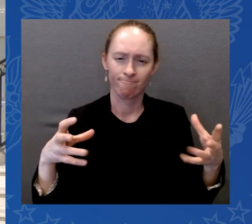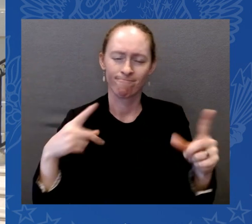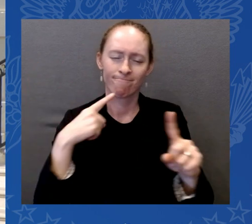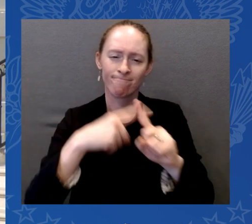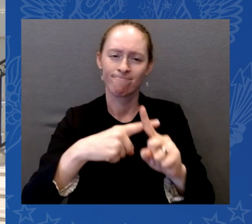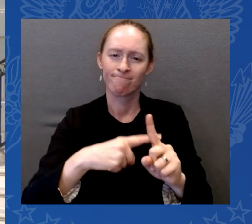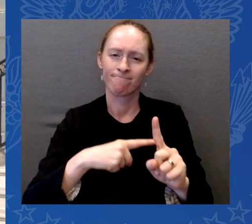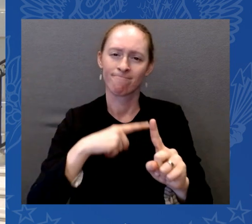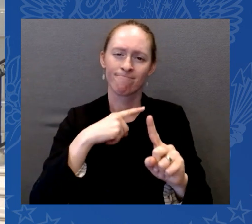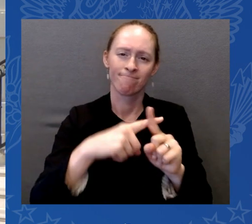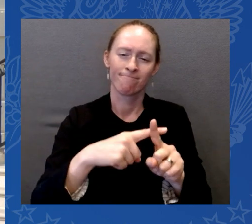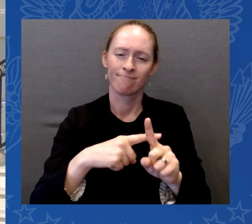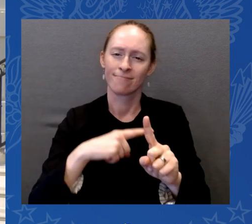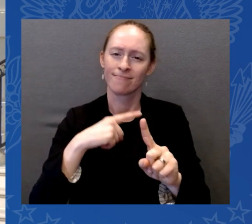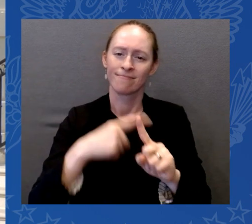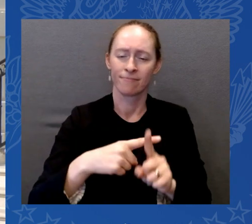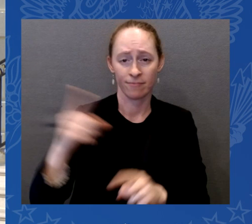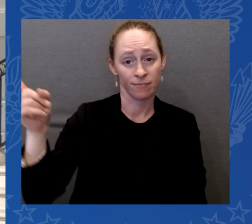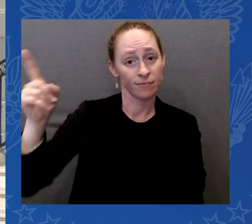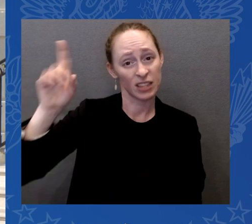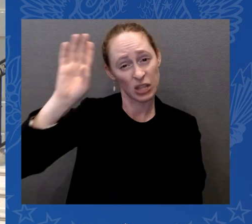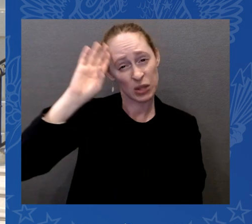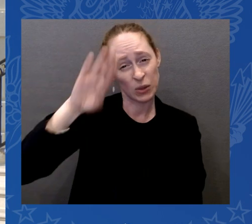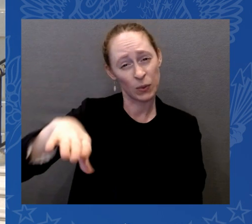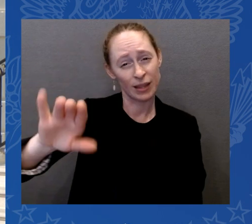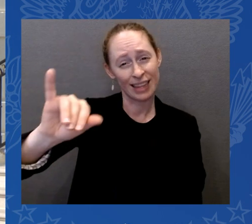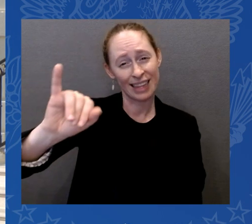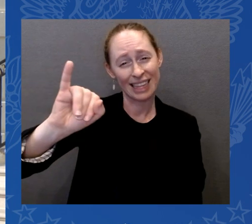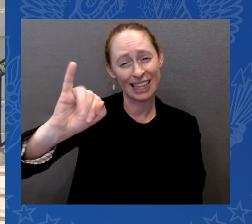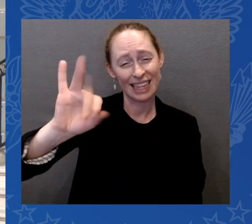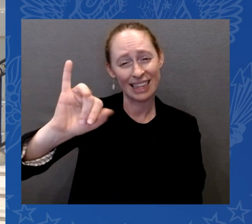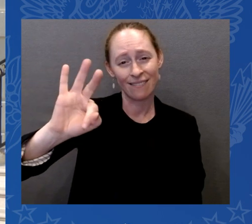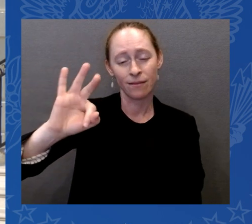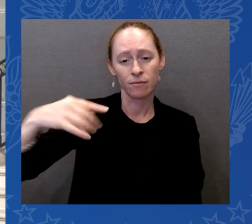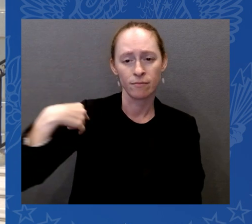America would come through this crisis stronger than ever.